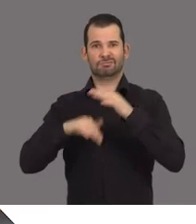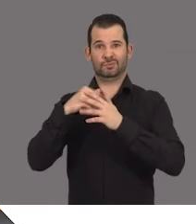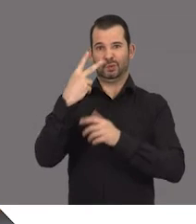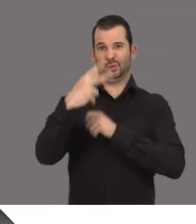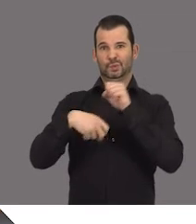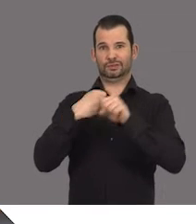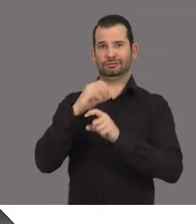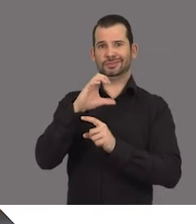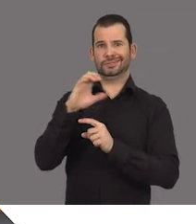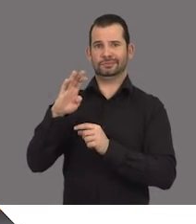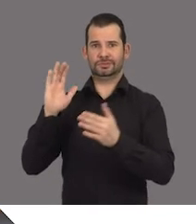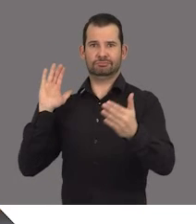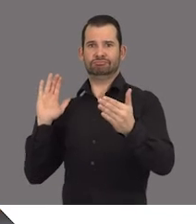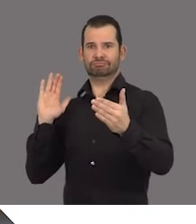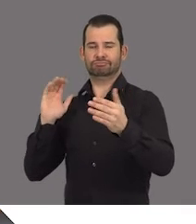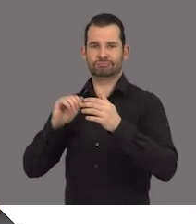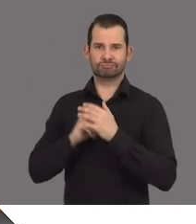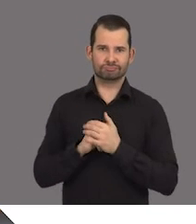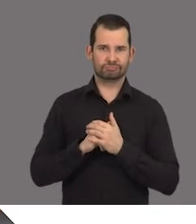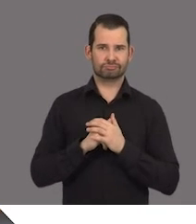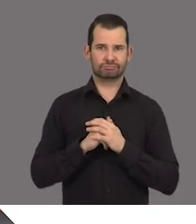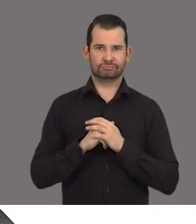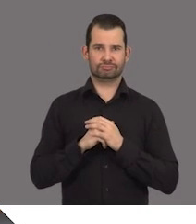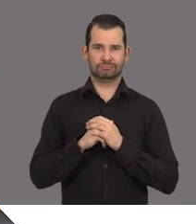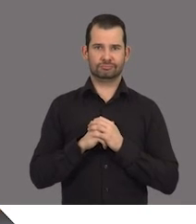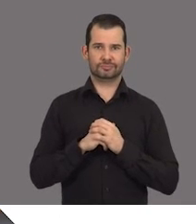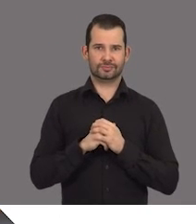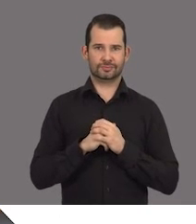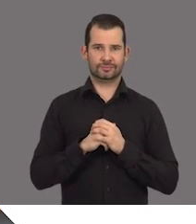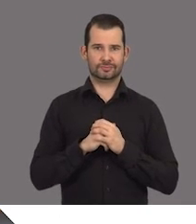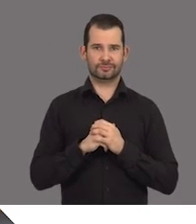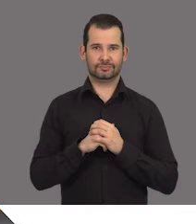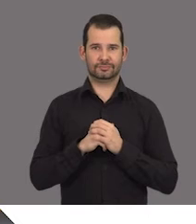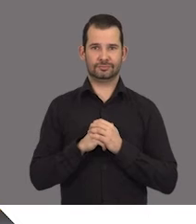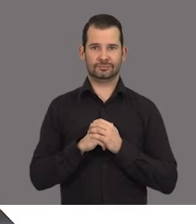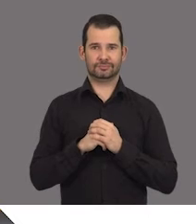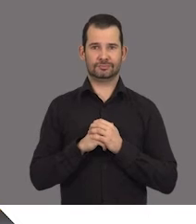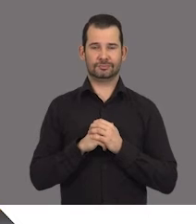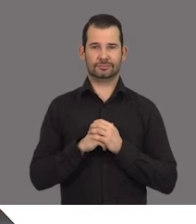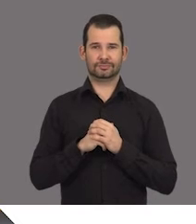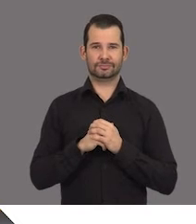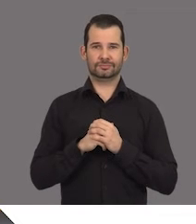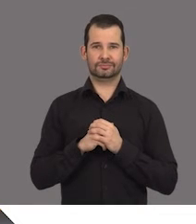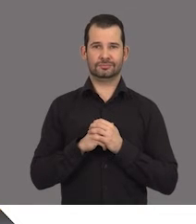of the CCB entitlement team at the tax centre that serves your area.